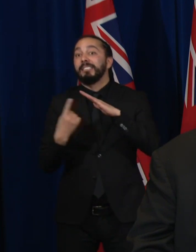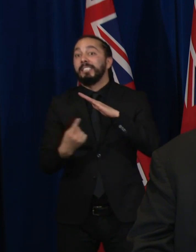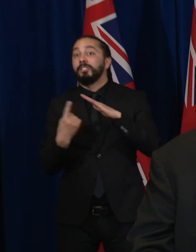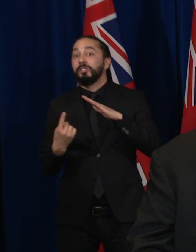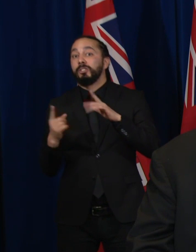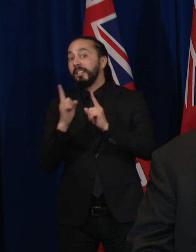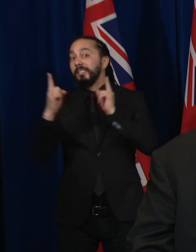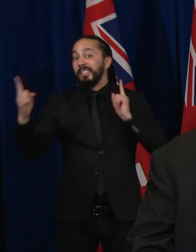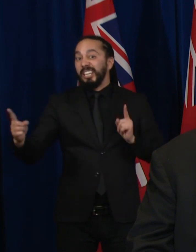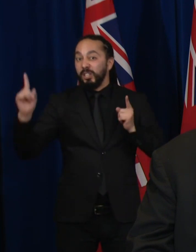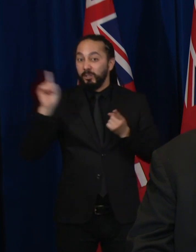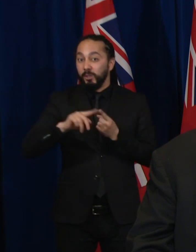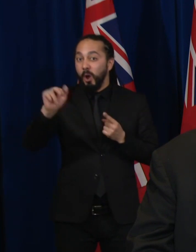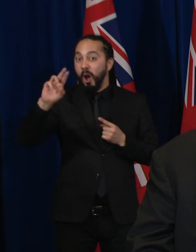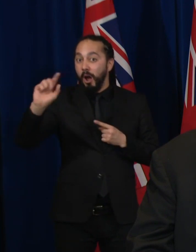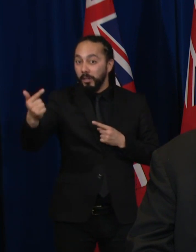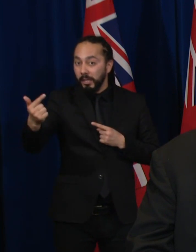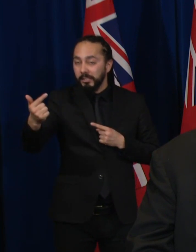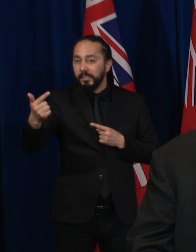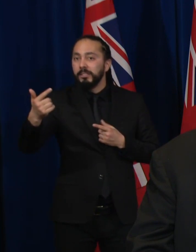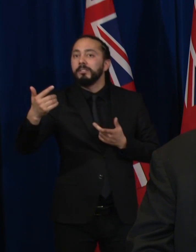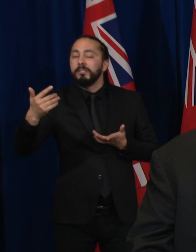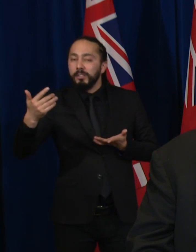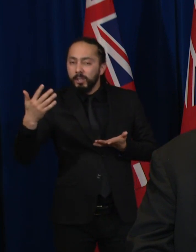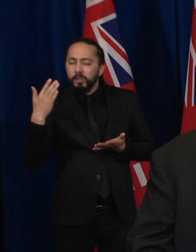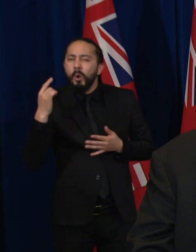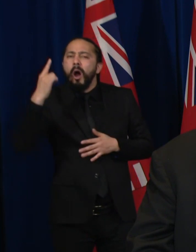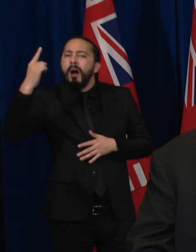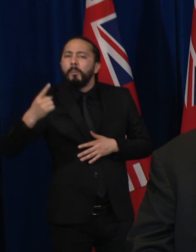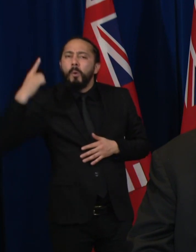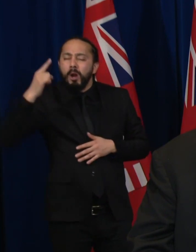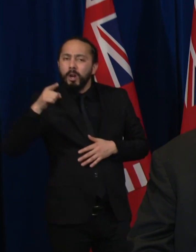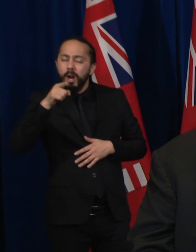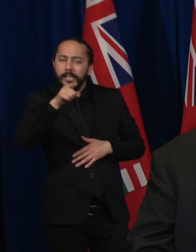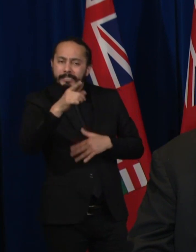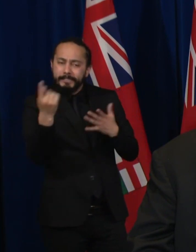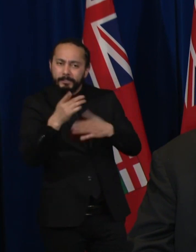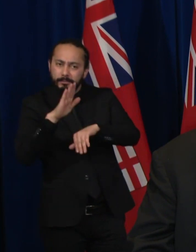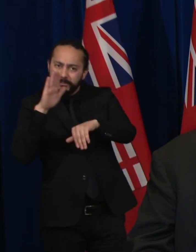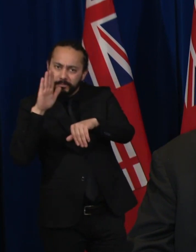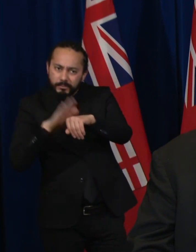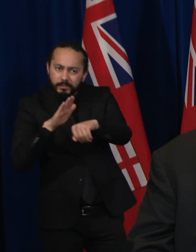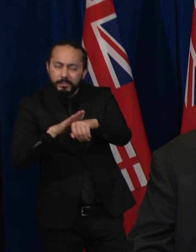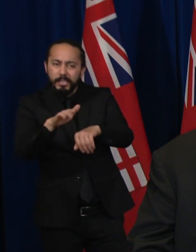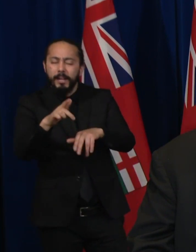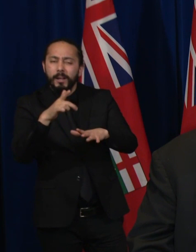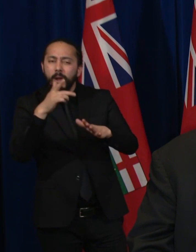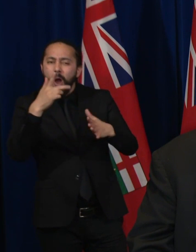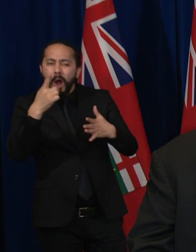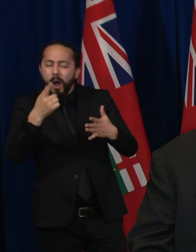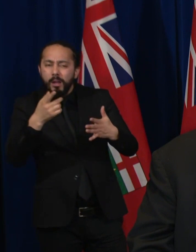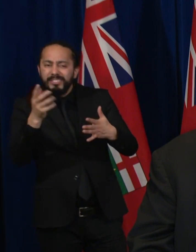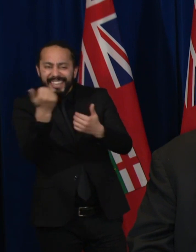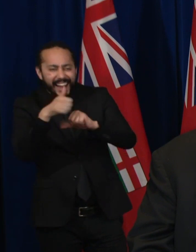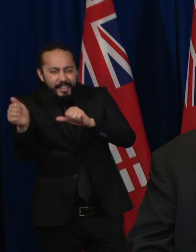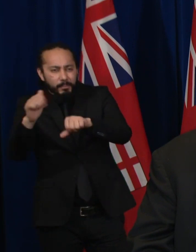seeing, what you are being advised in terms of what Ontario needs to prepare for over the coming months?